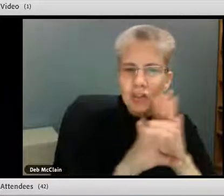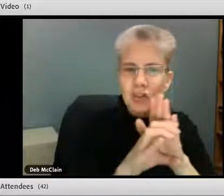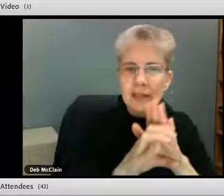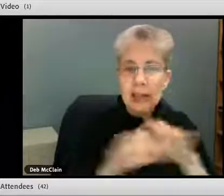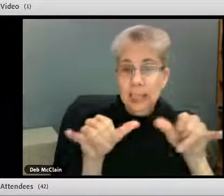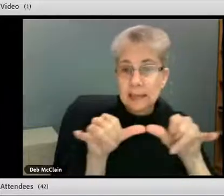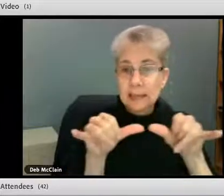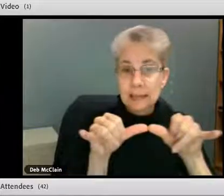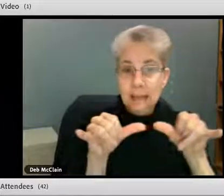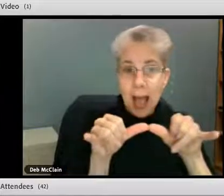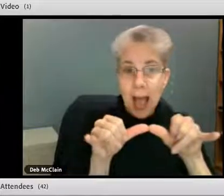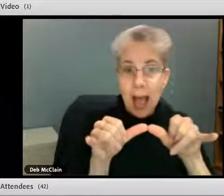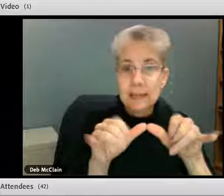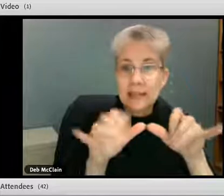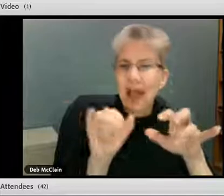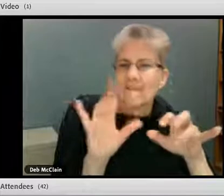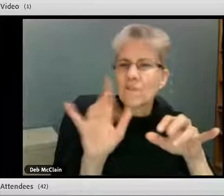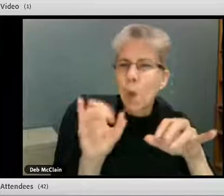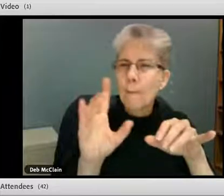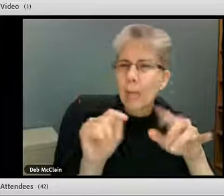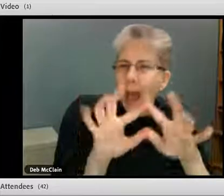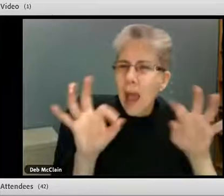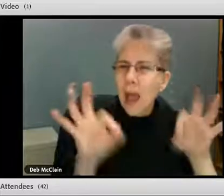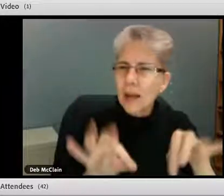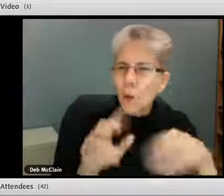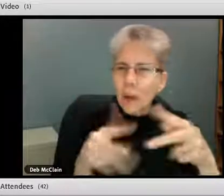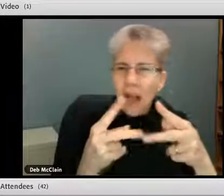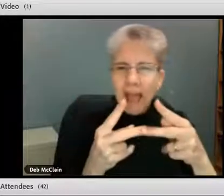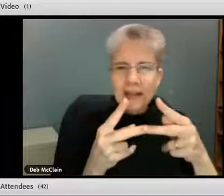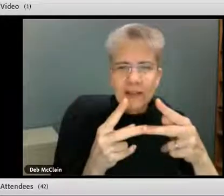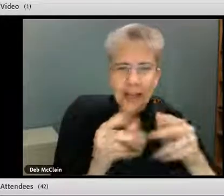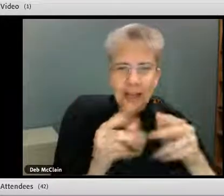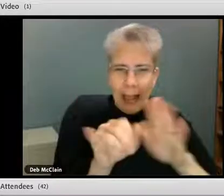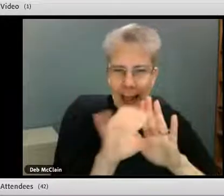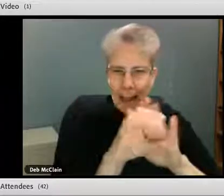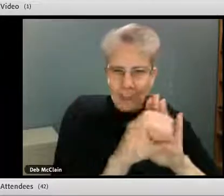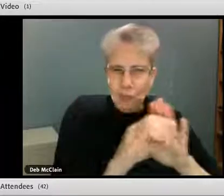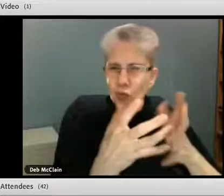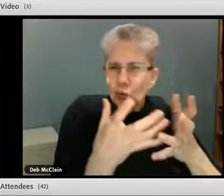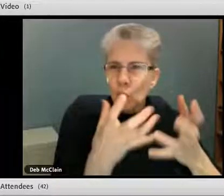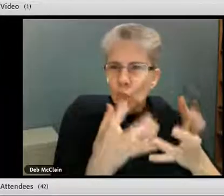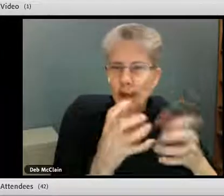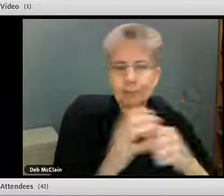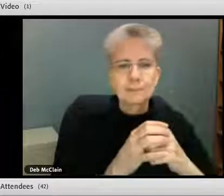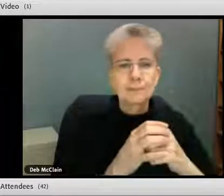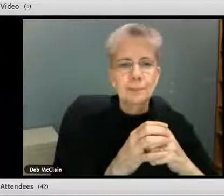What kind of image do you want? So, when you're looking at size,